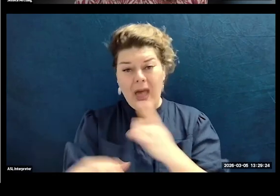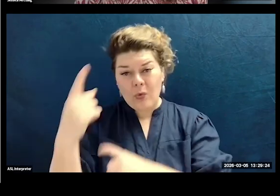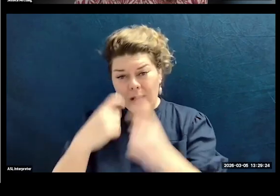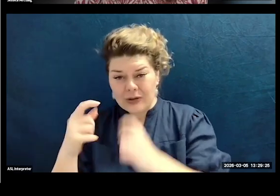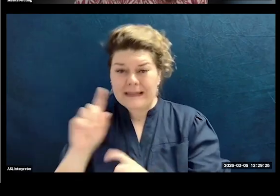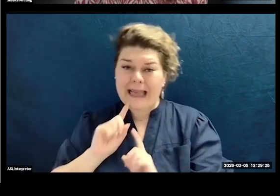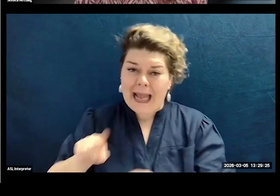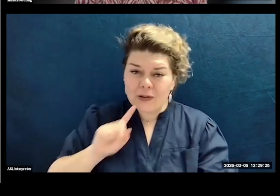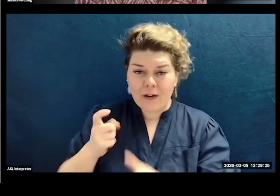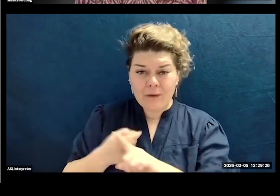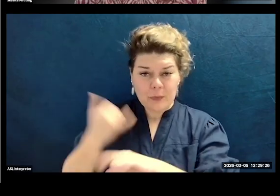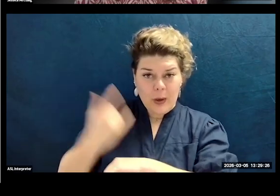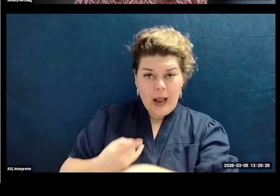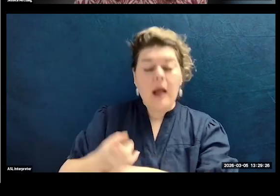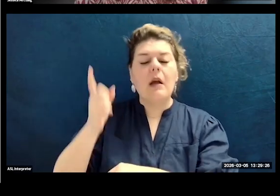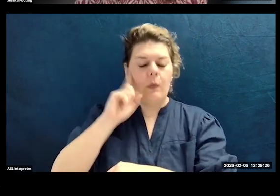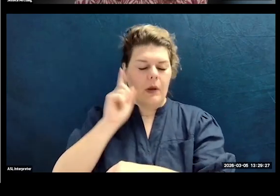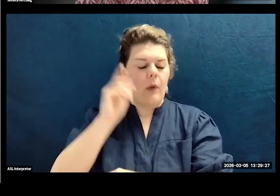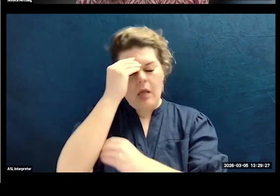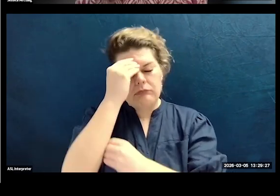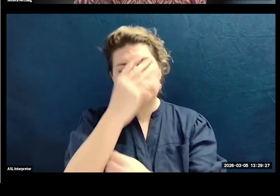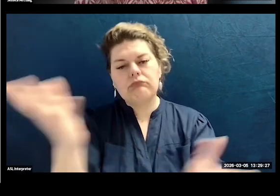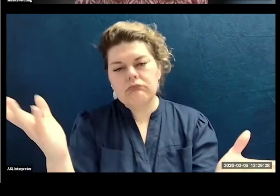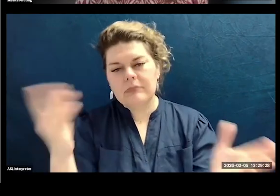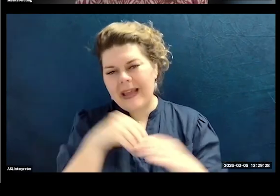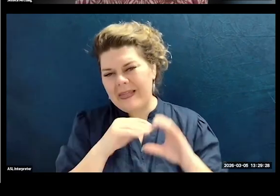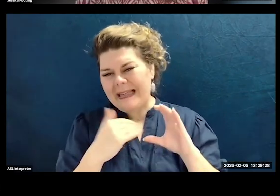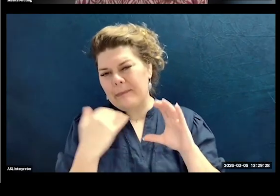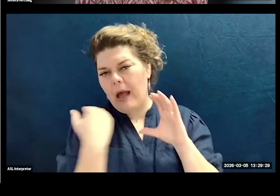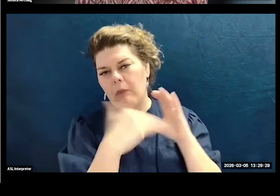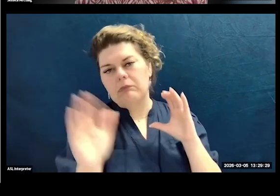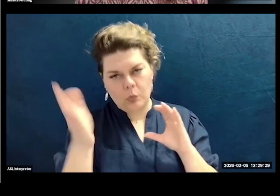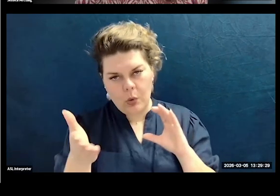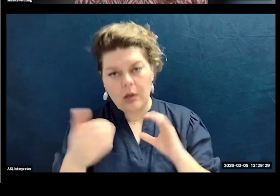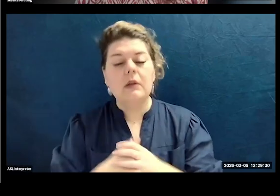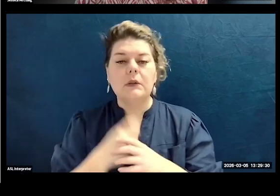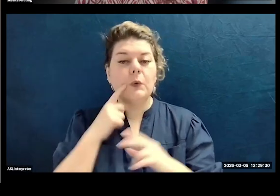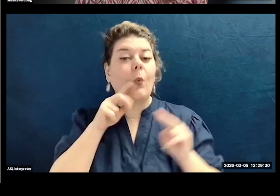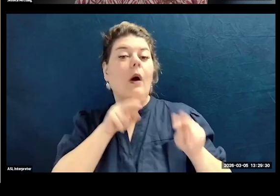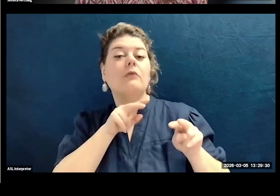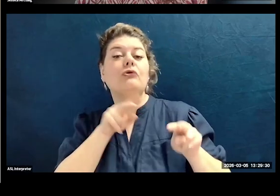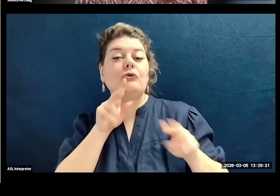from today's session in the follow-up email that you'll receive after this session. So, keep a watch out for that.